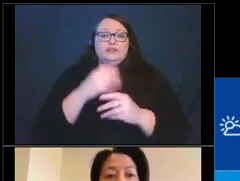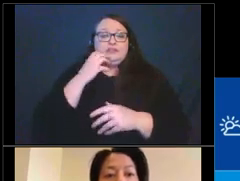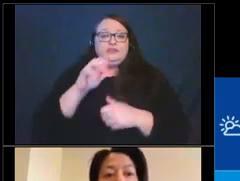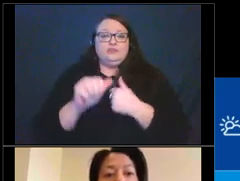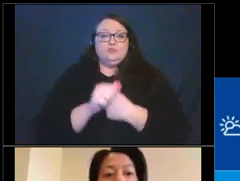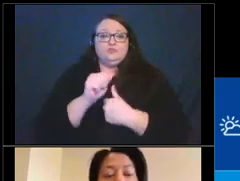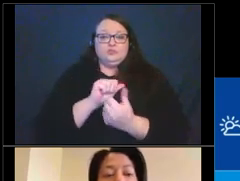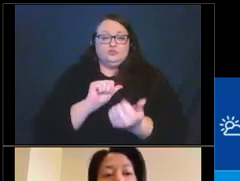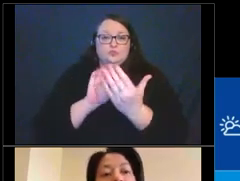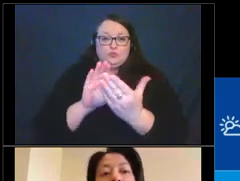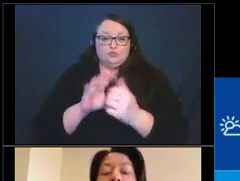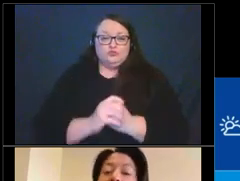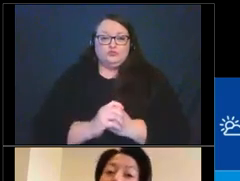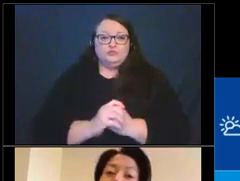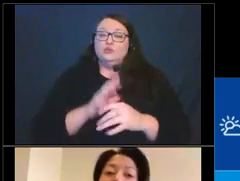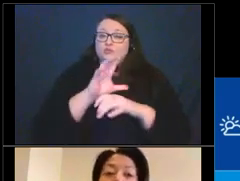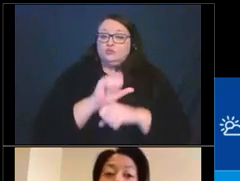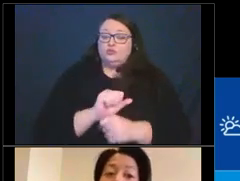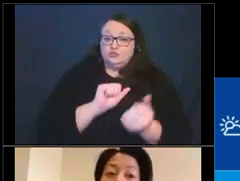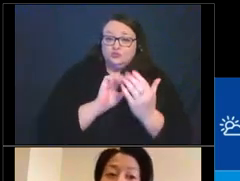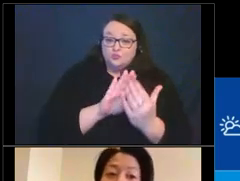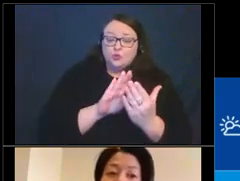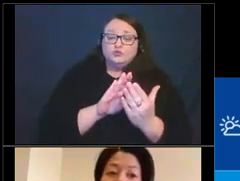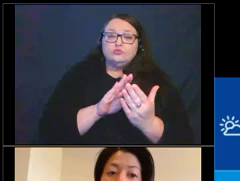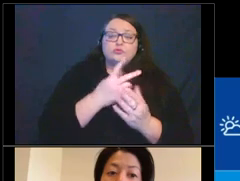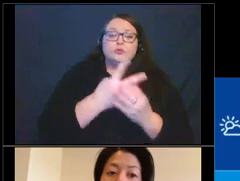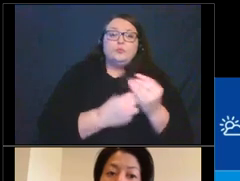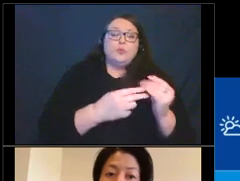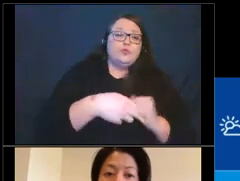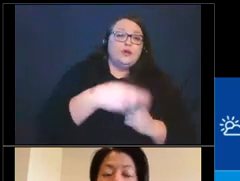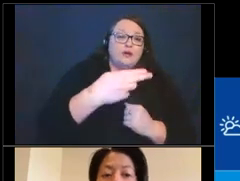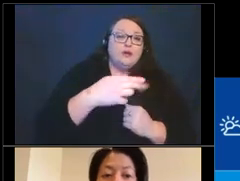traditional approaches are that both high and low temperatures play a role in predicting the